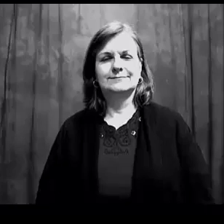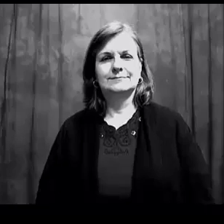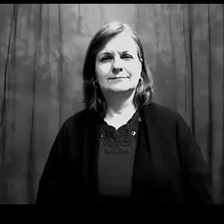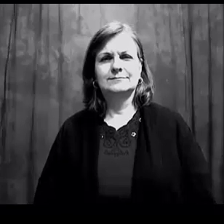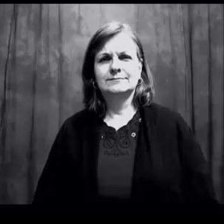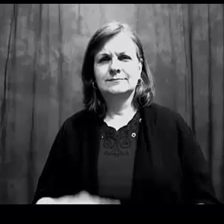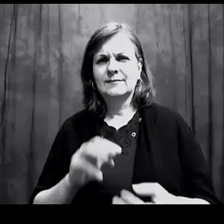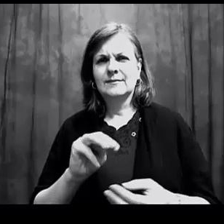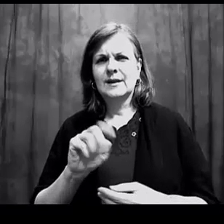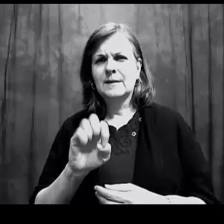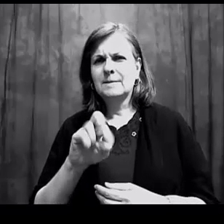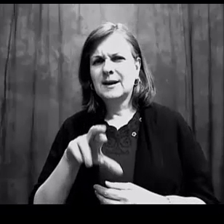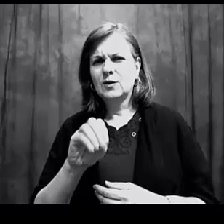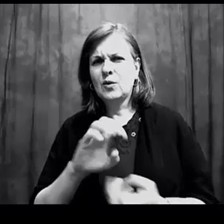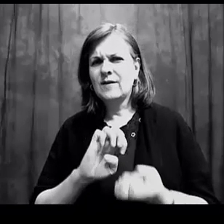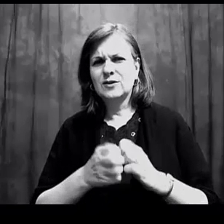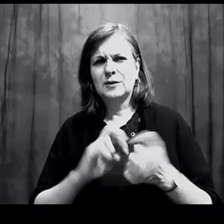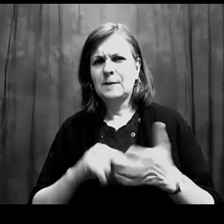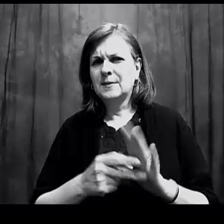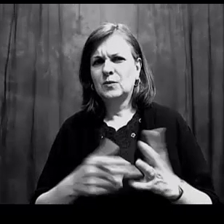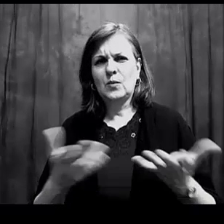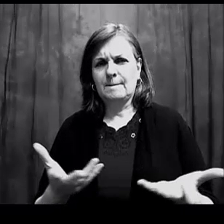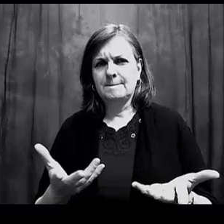What is macroevolution?